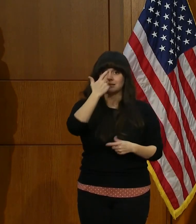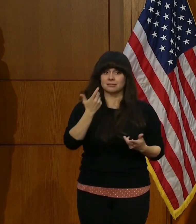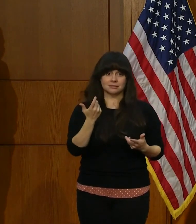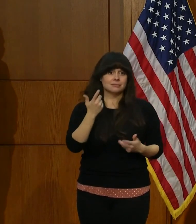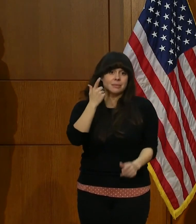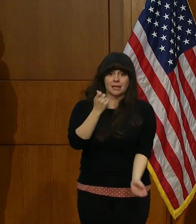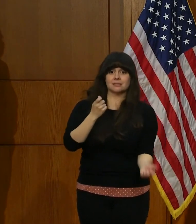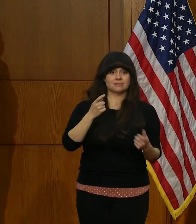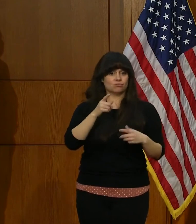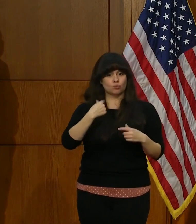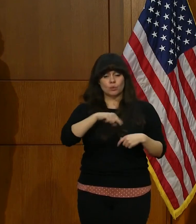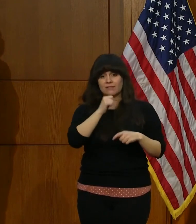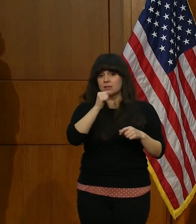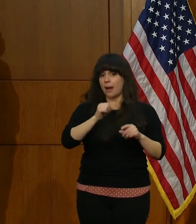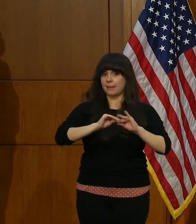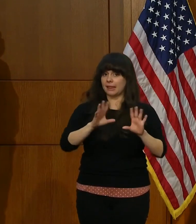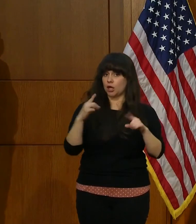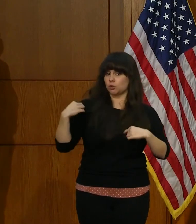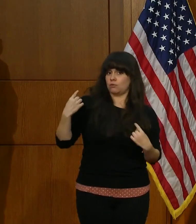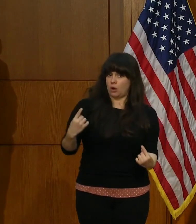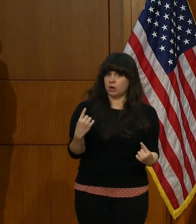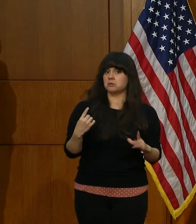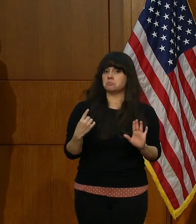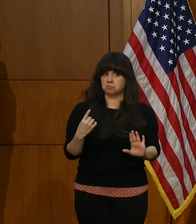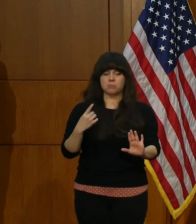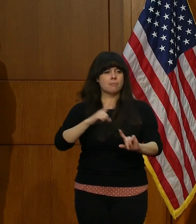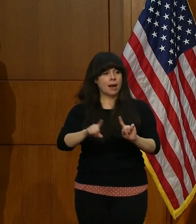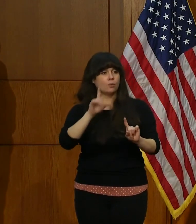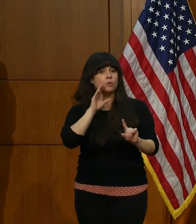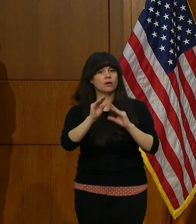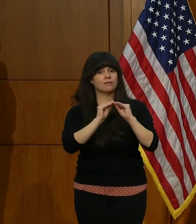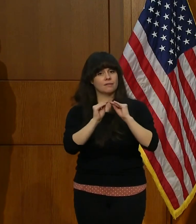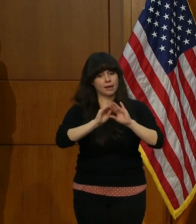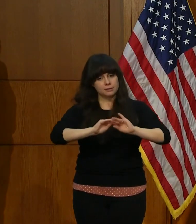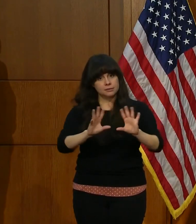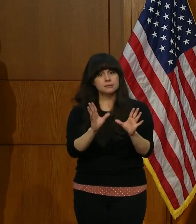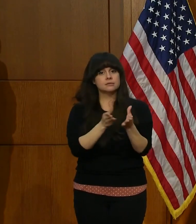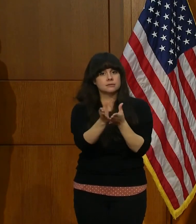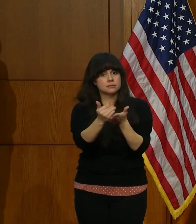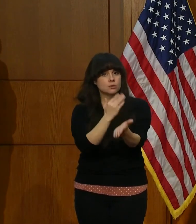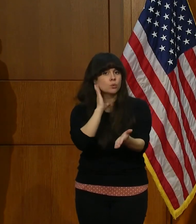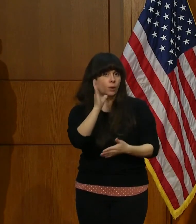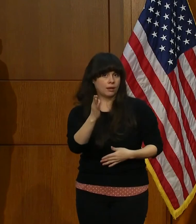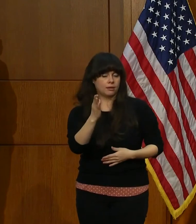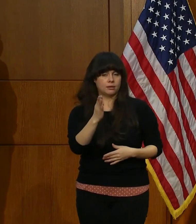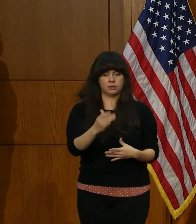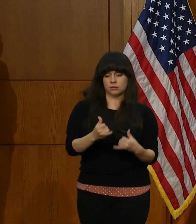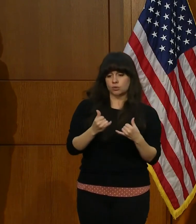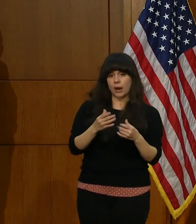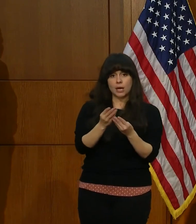JUSTIFIED BECAUSE THE ANSWER HAS NOT BEEN CLEAR. WE'RE GOING